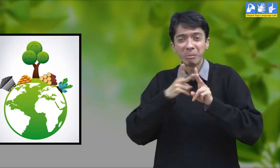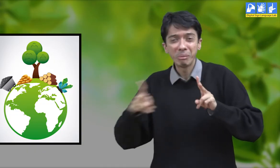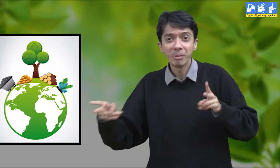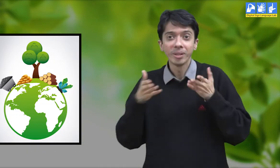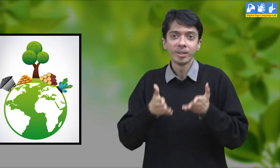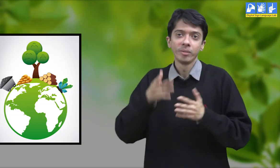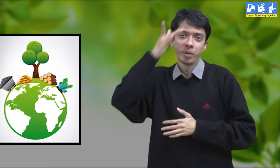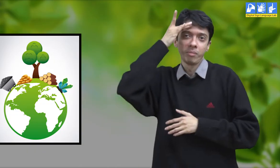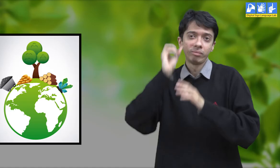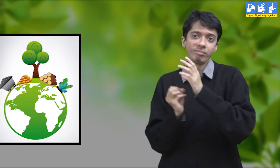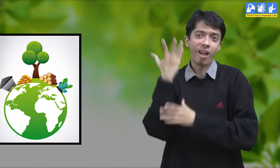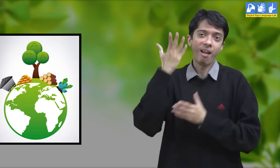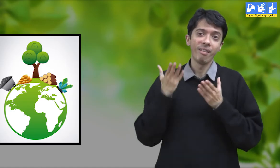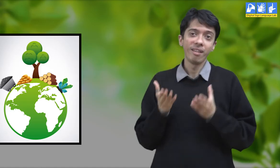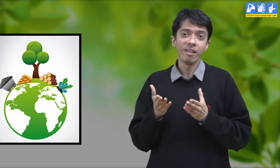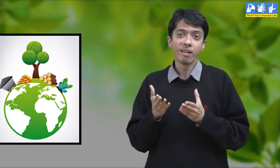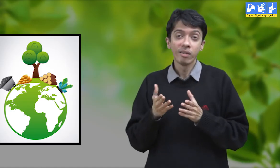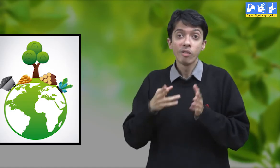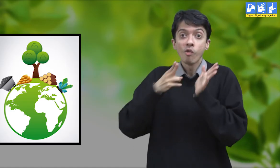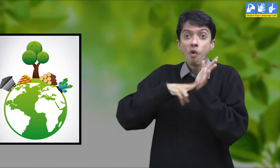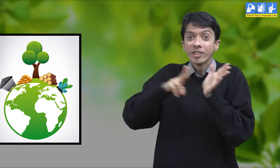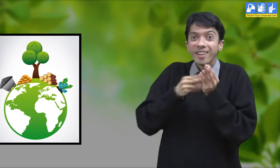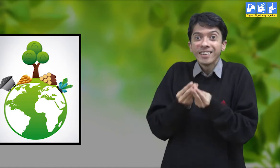Like pollution, adverse climatic conditions etc.